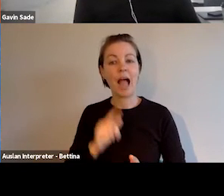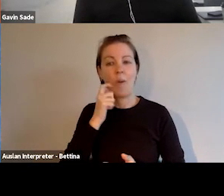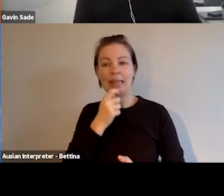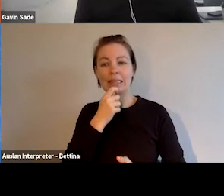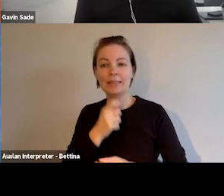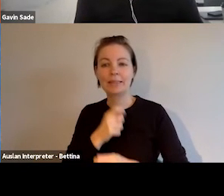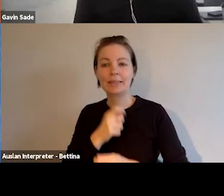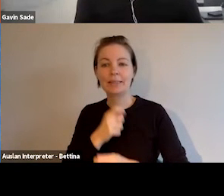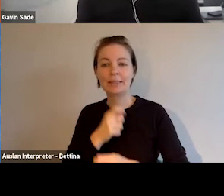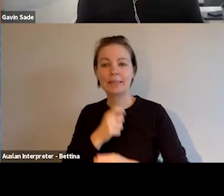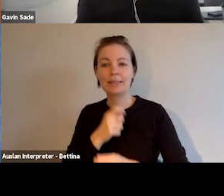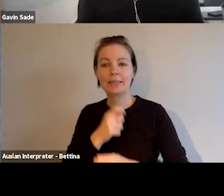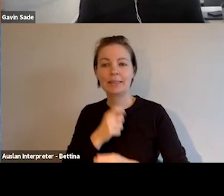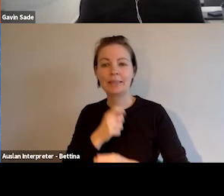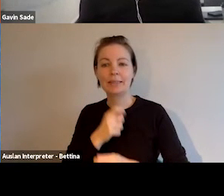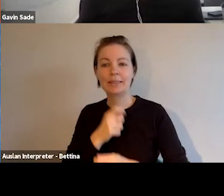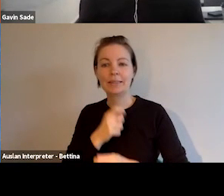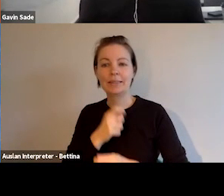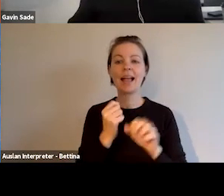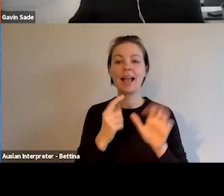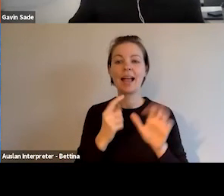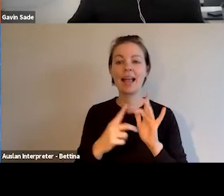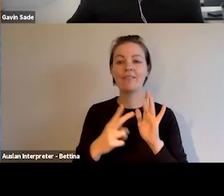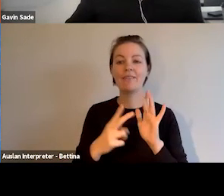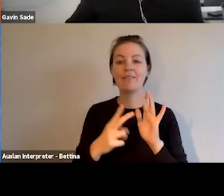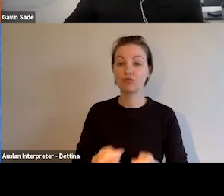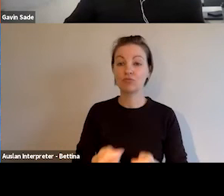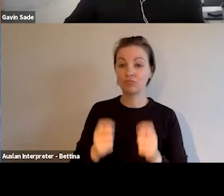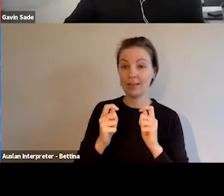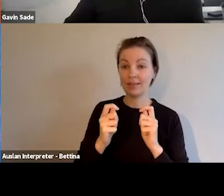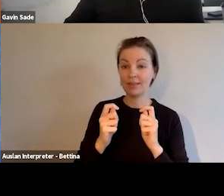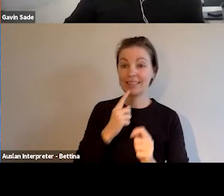Gavin mentioned we ran a program